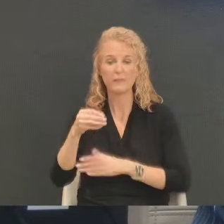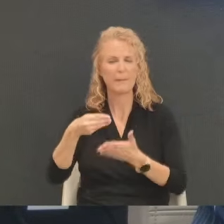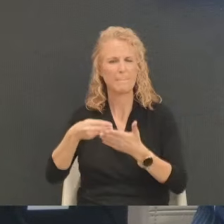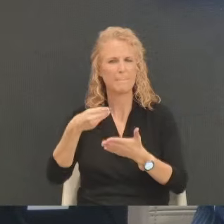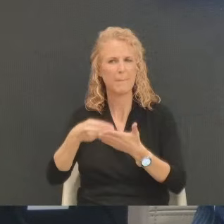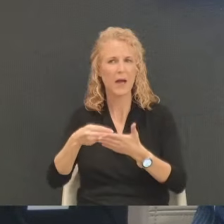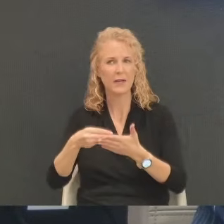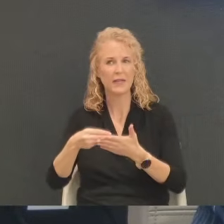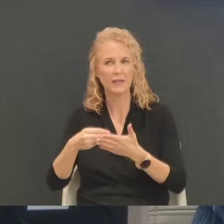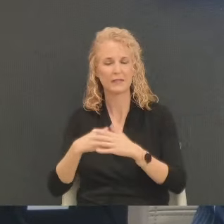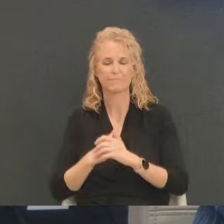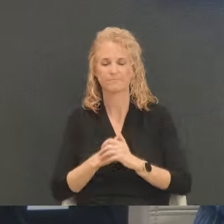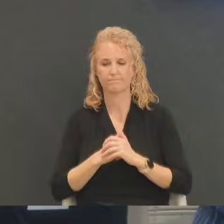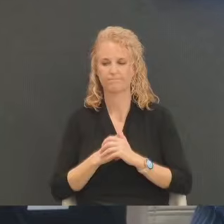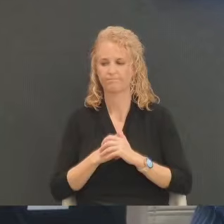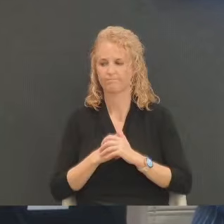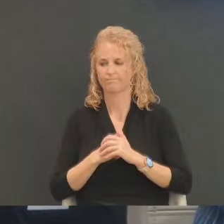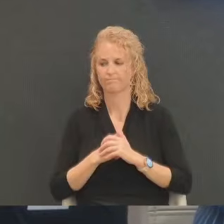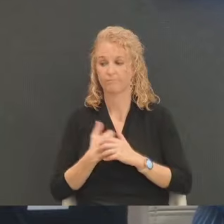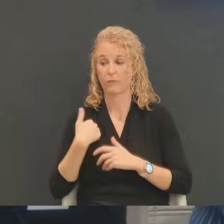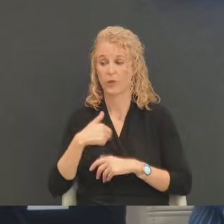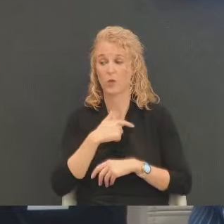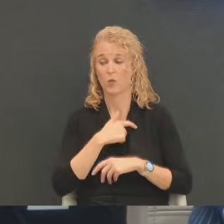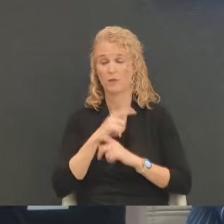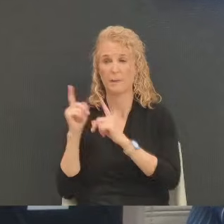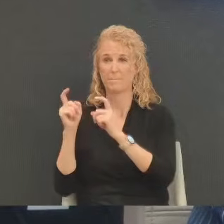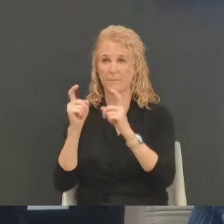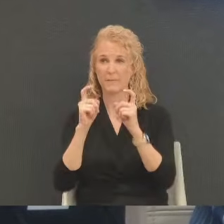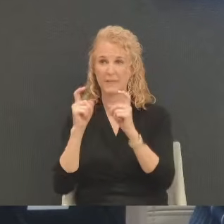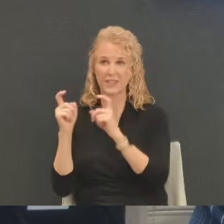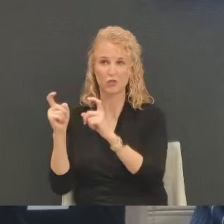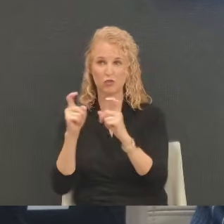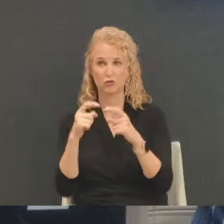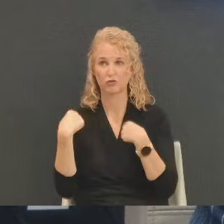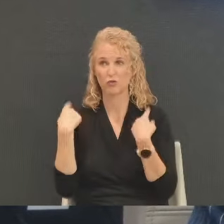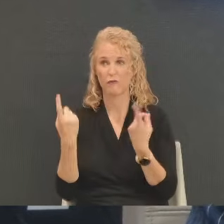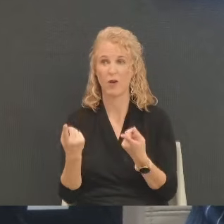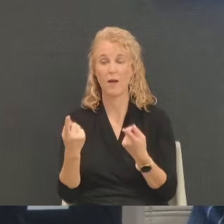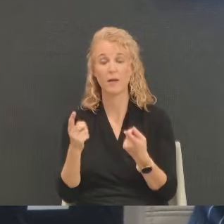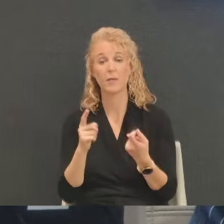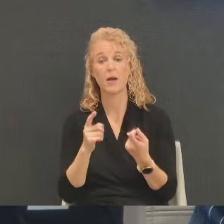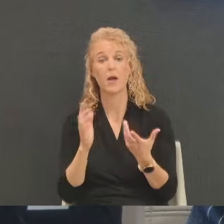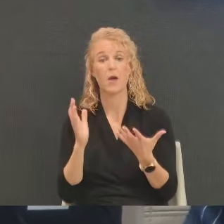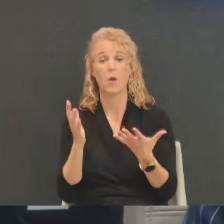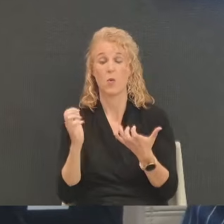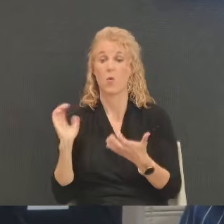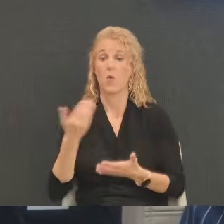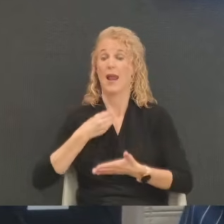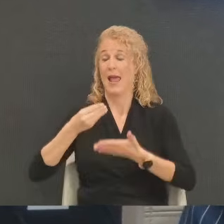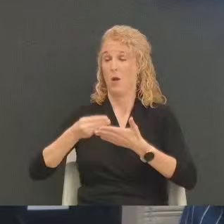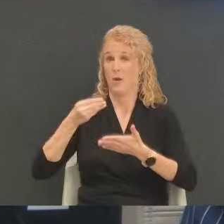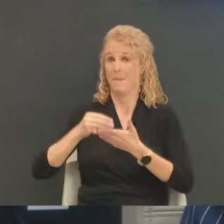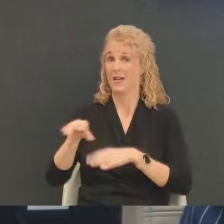we have, uh, taken some pictures and so forth, but just making sure we get our fair share down here.